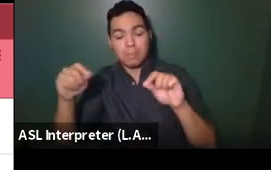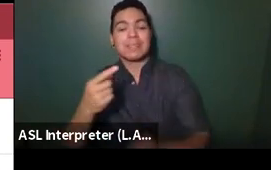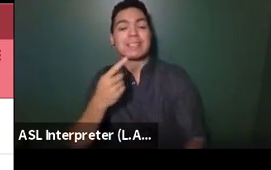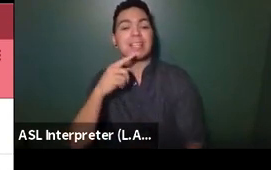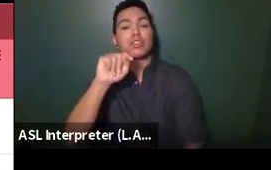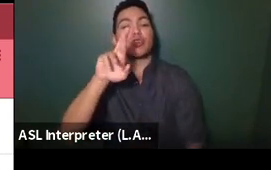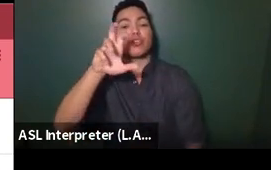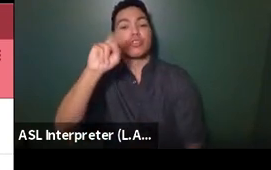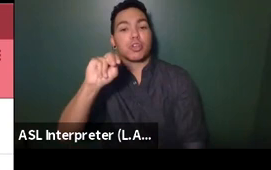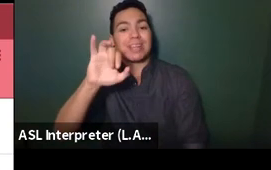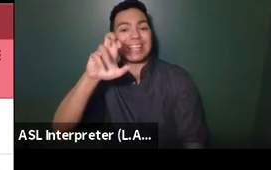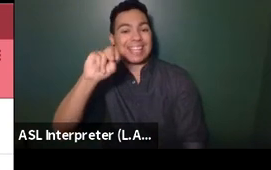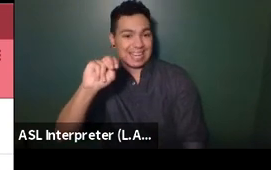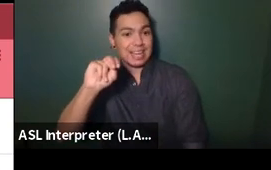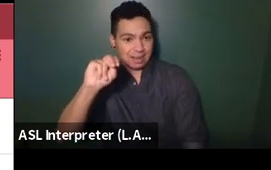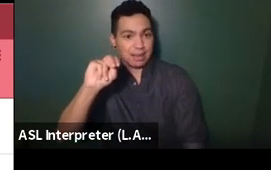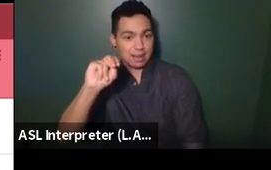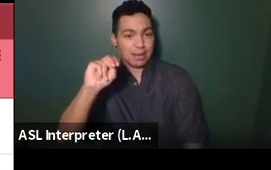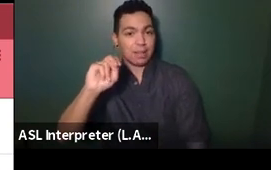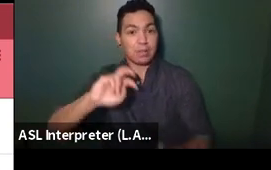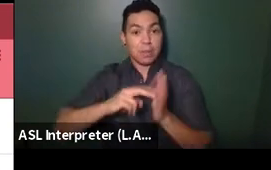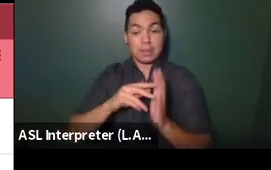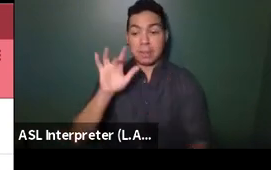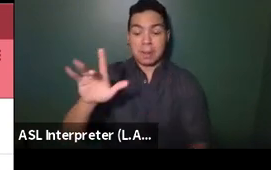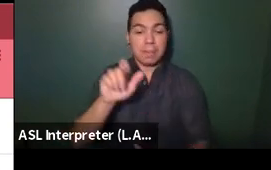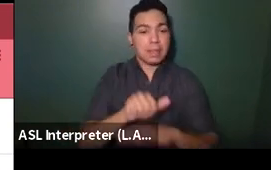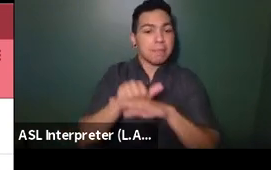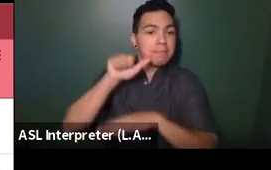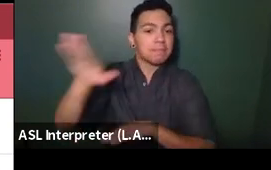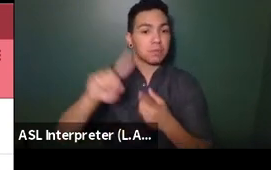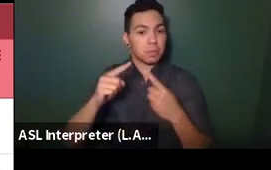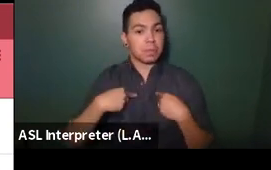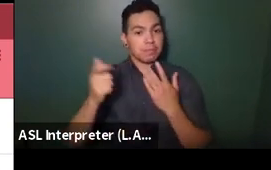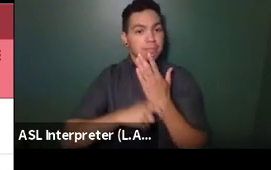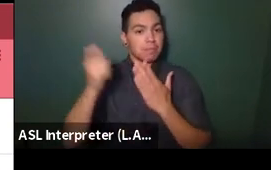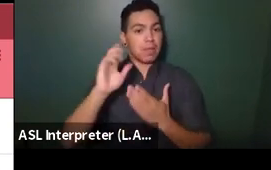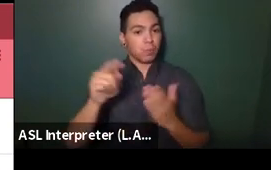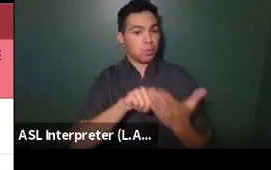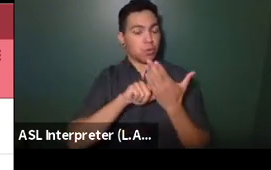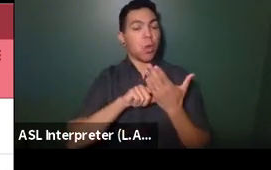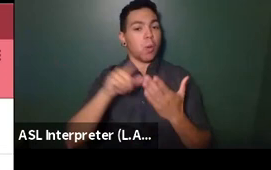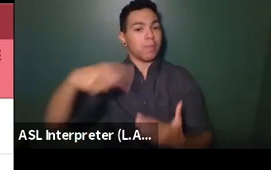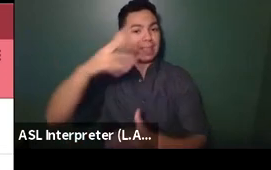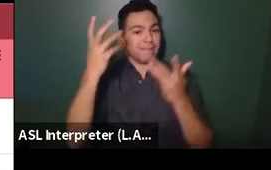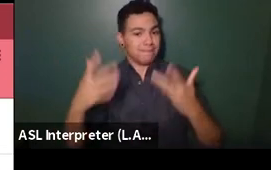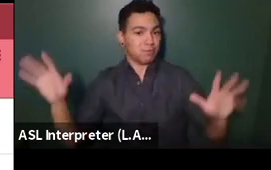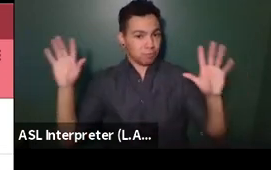Katherine Livick - ESD 112: And it will turn it in, and they can go back to Google Classroom and see that they've done that. For something like this,